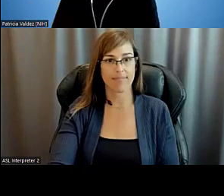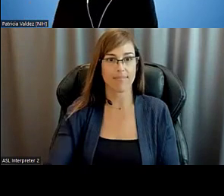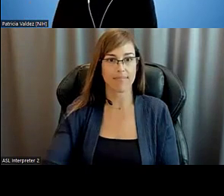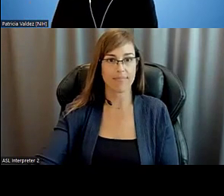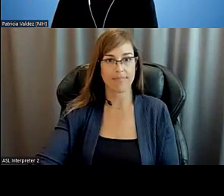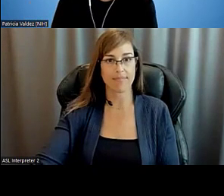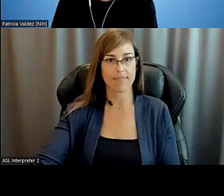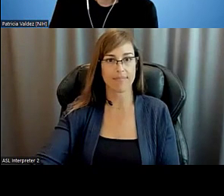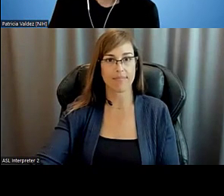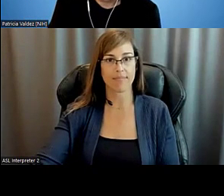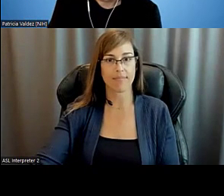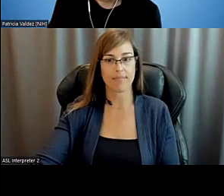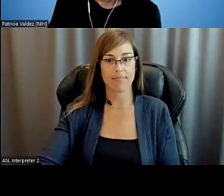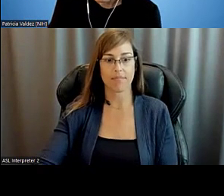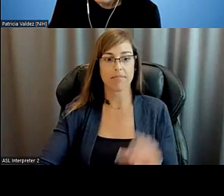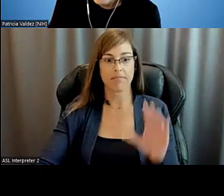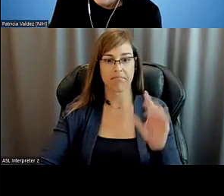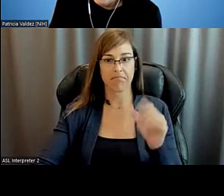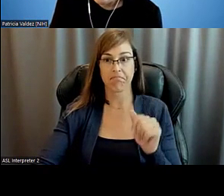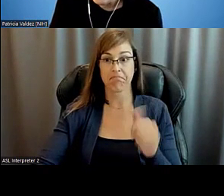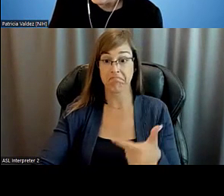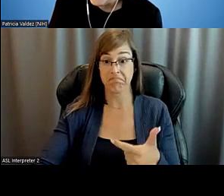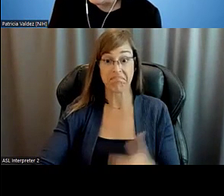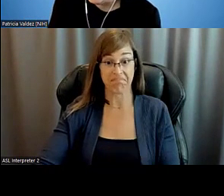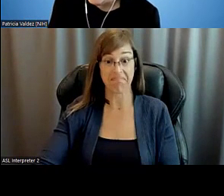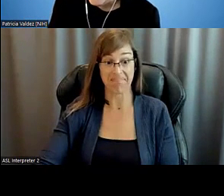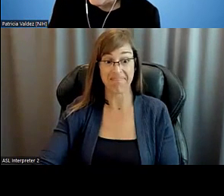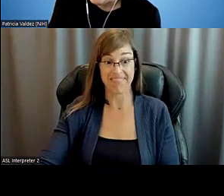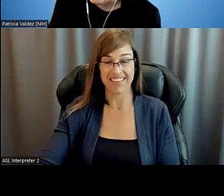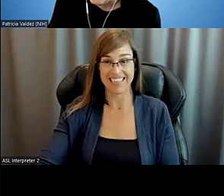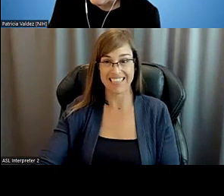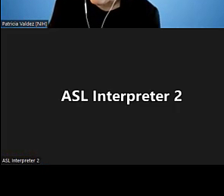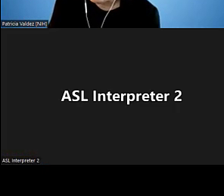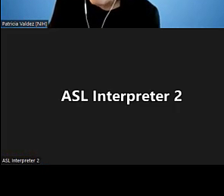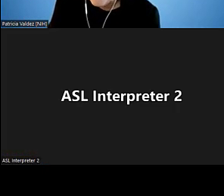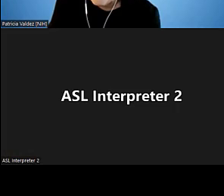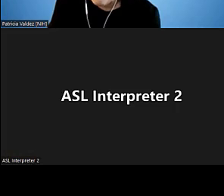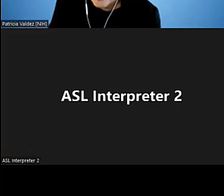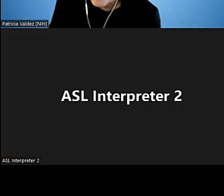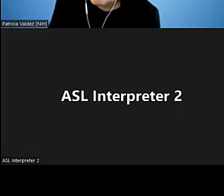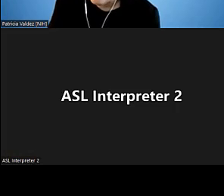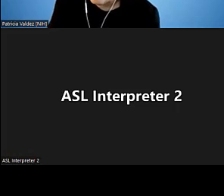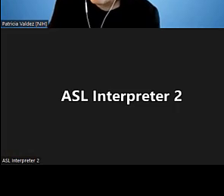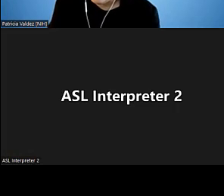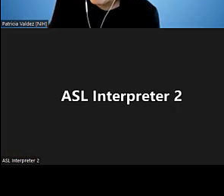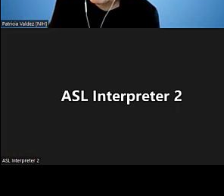Okay. So several months later, the investigation continues, and Dr. Smith notifies university officials